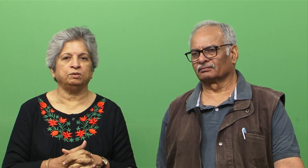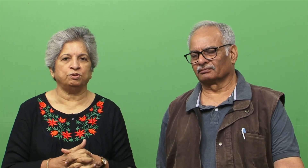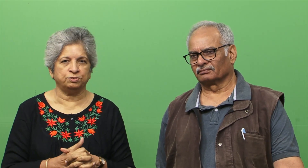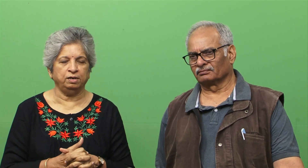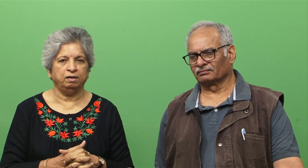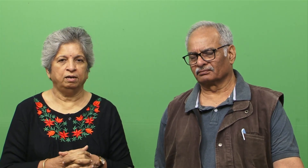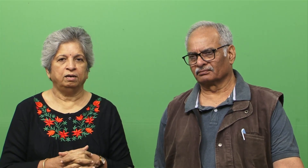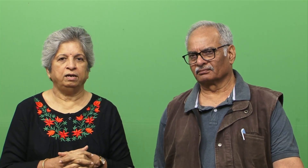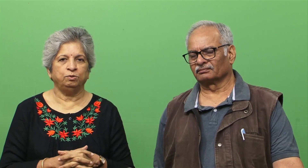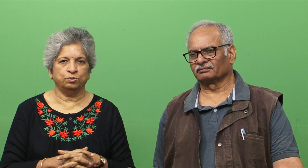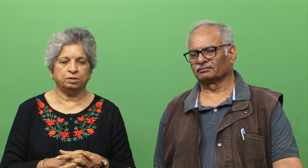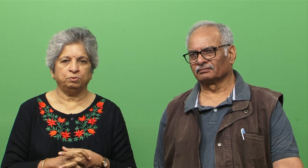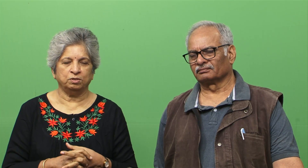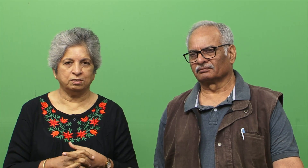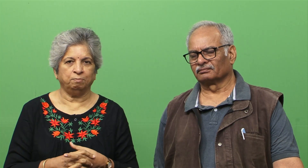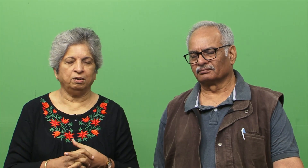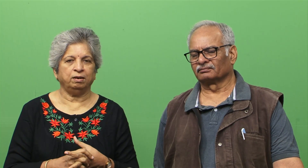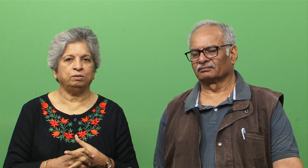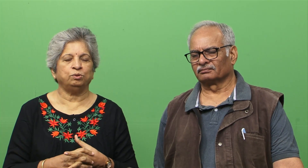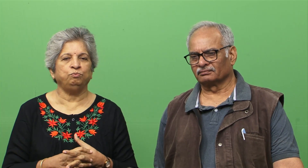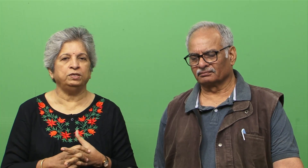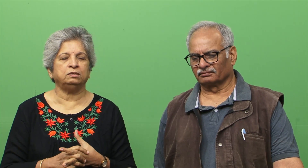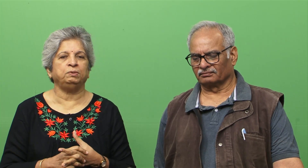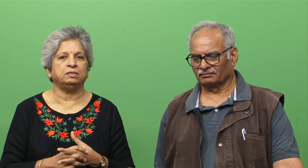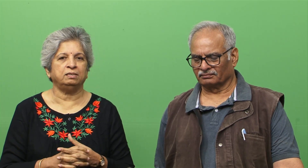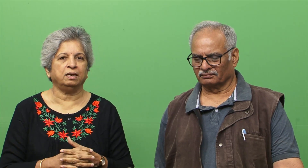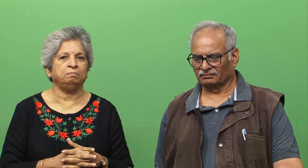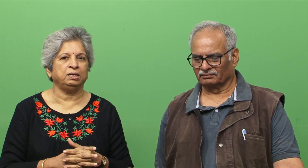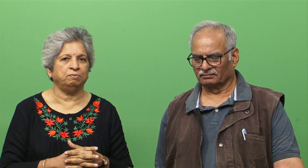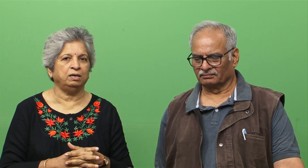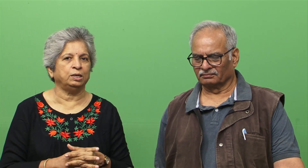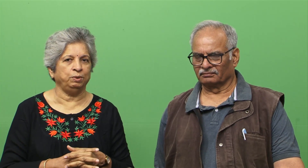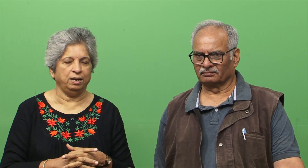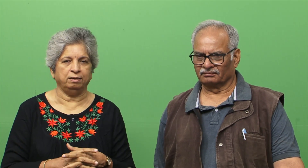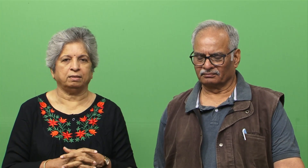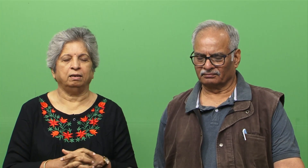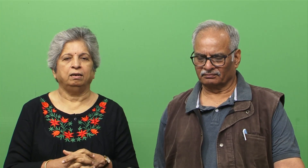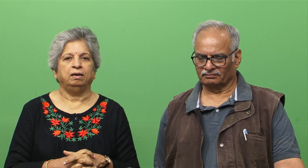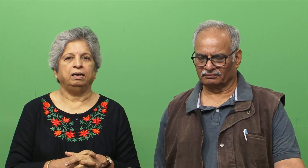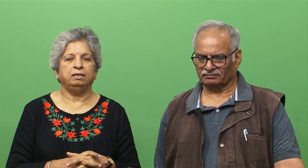nostril it goes up to the stomach and through which patient can be given liquid diet and it